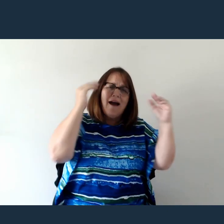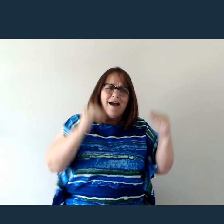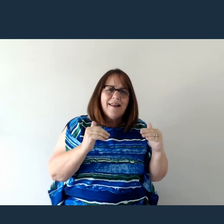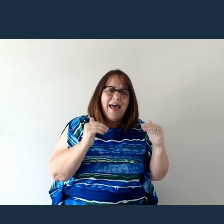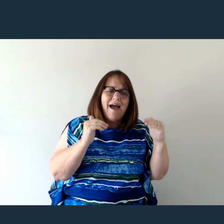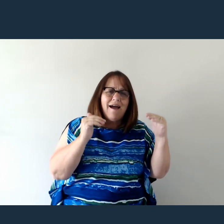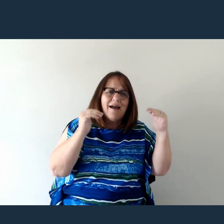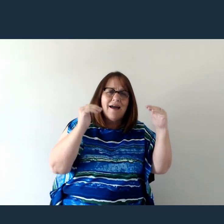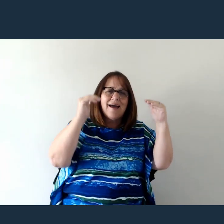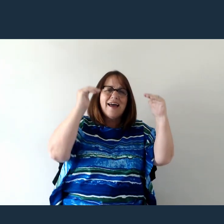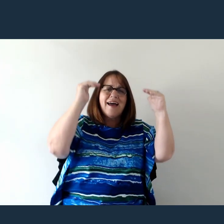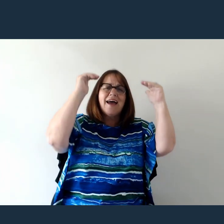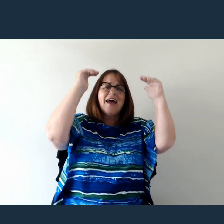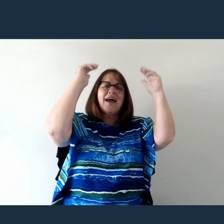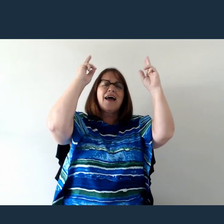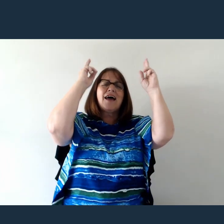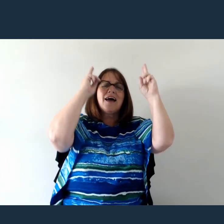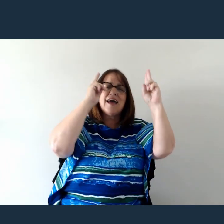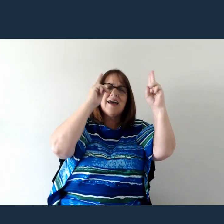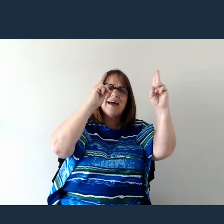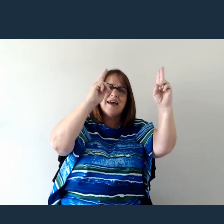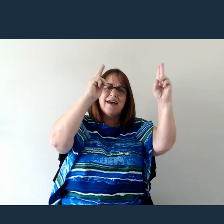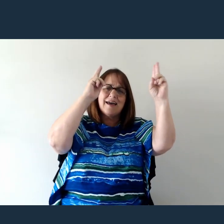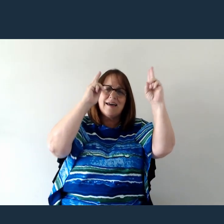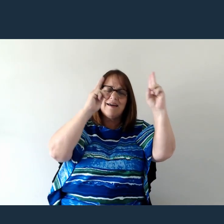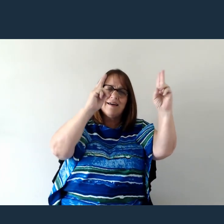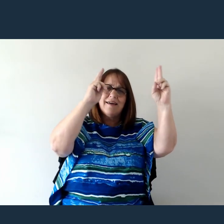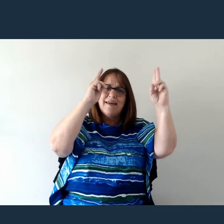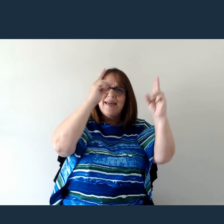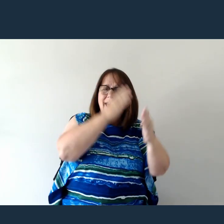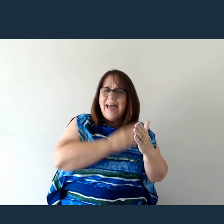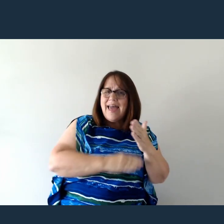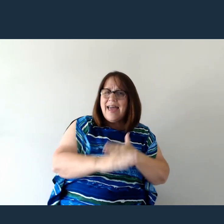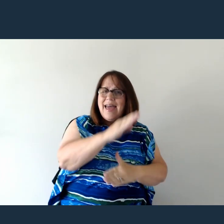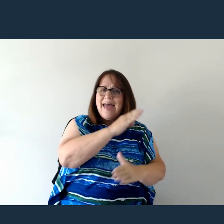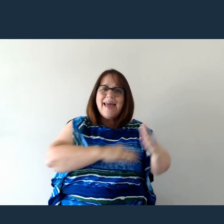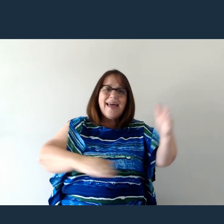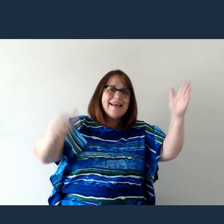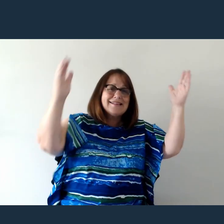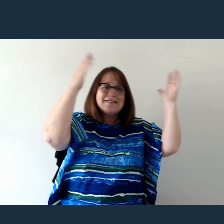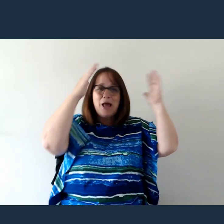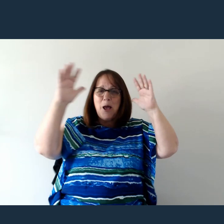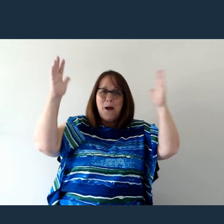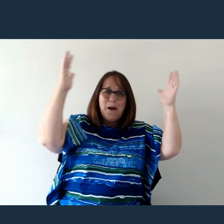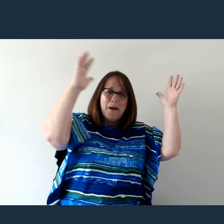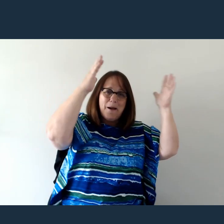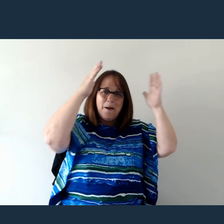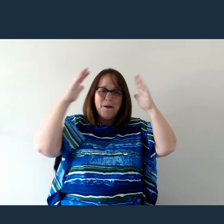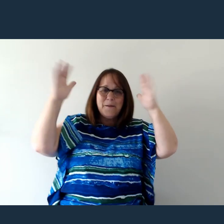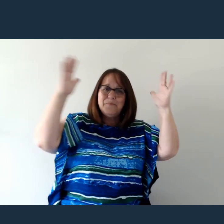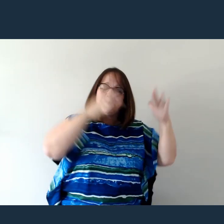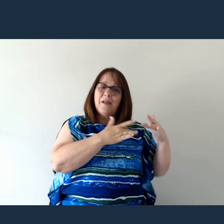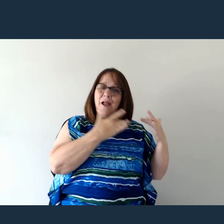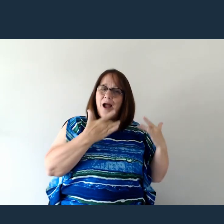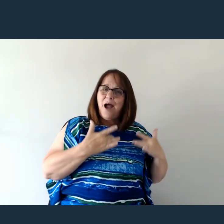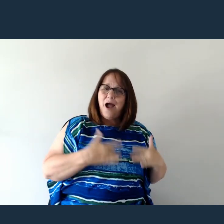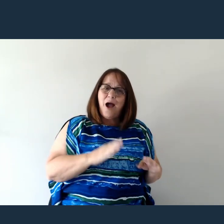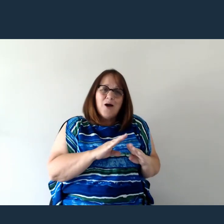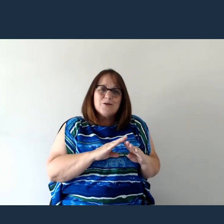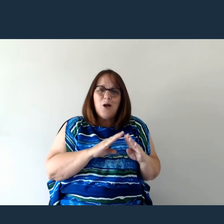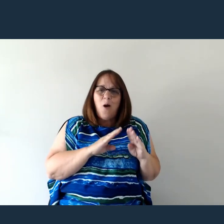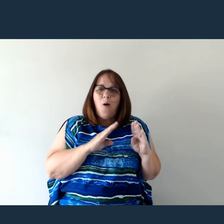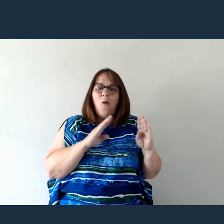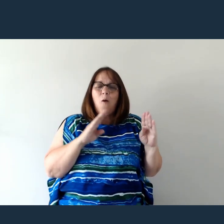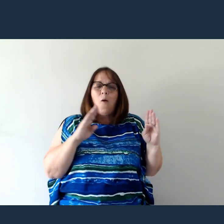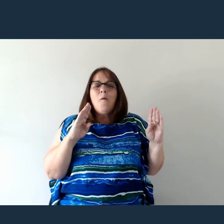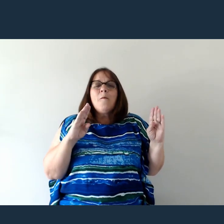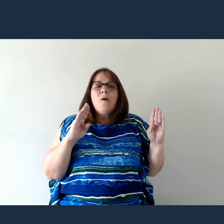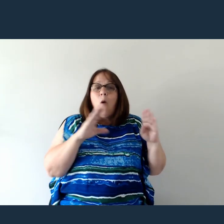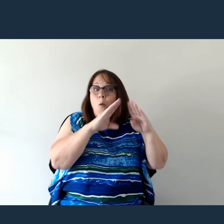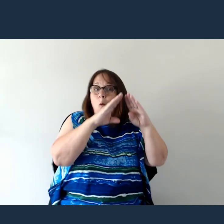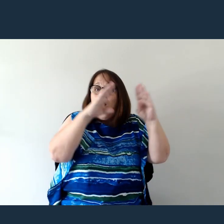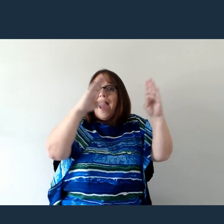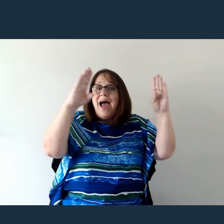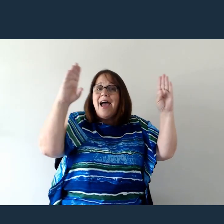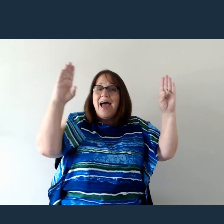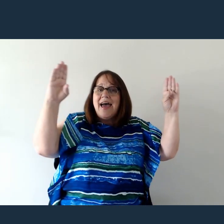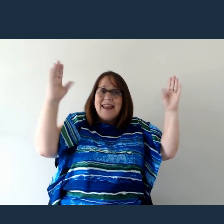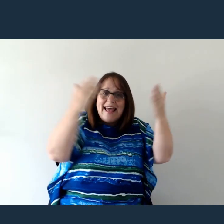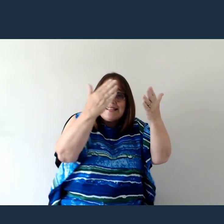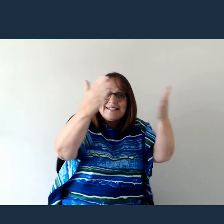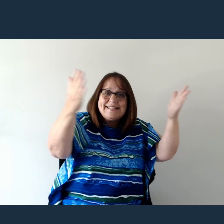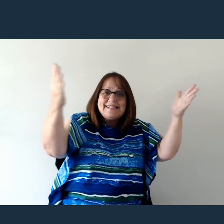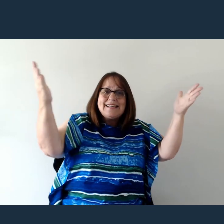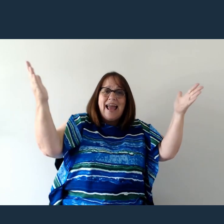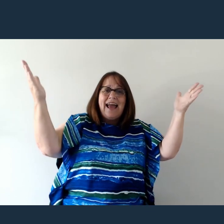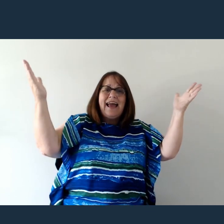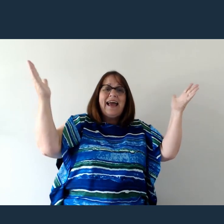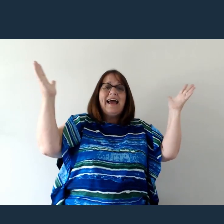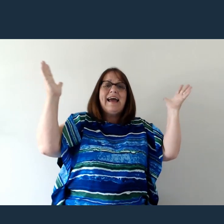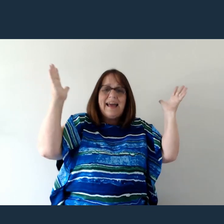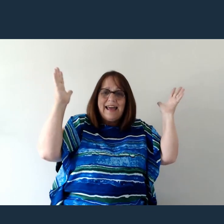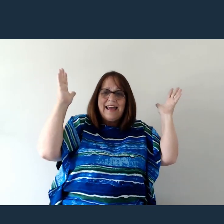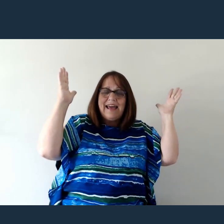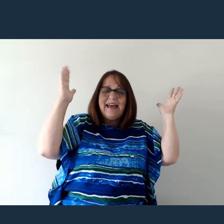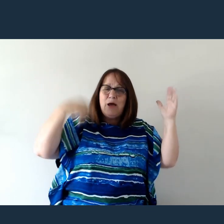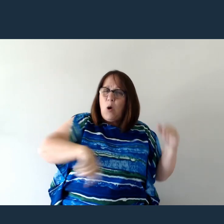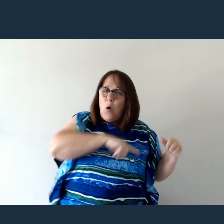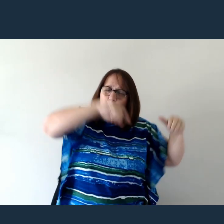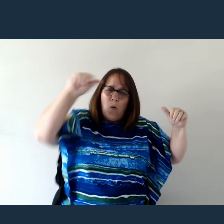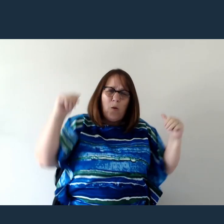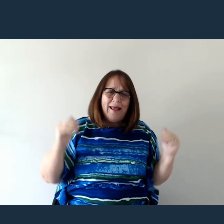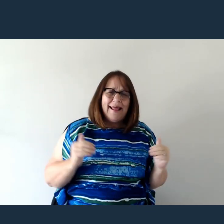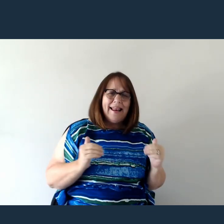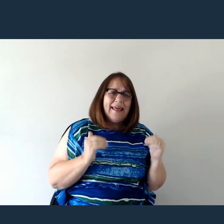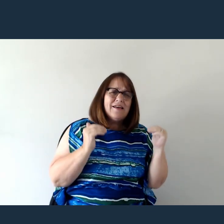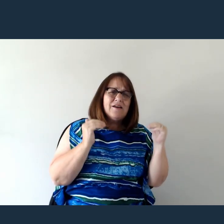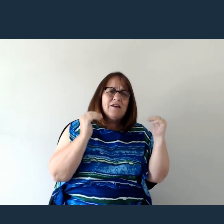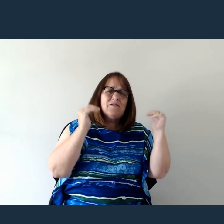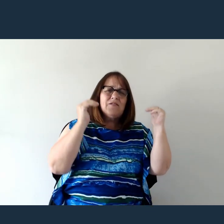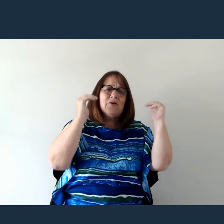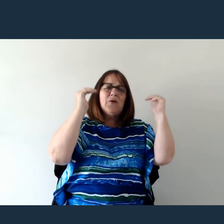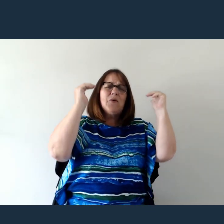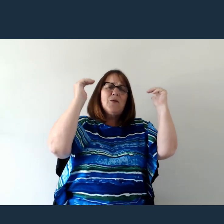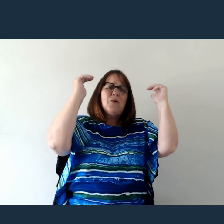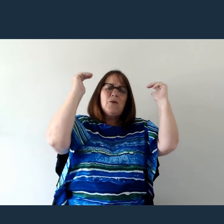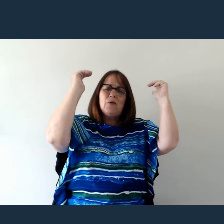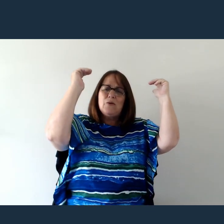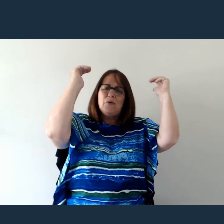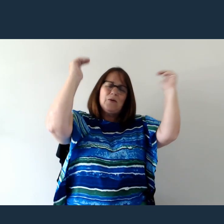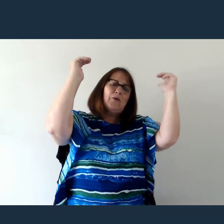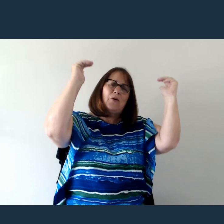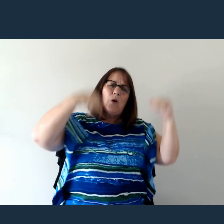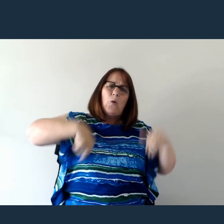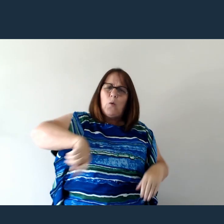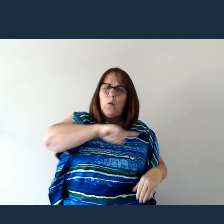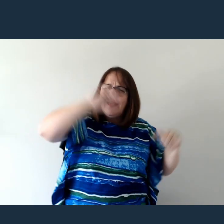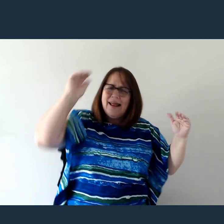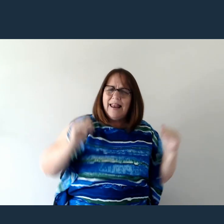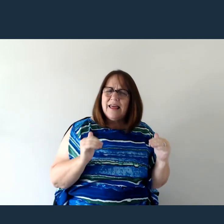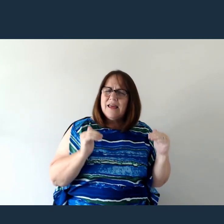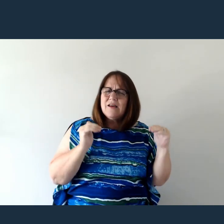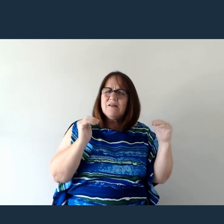Hands up, hearts open, wide as the sky We lift You high, we lift You high